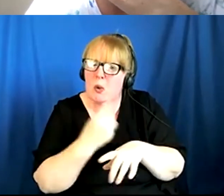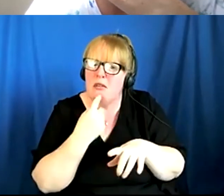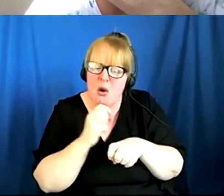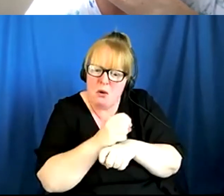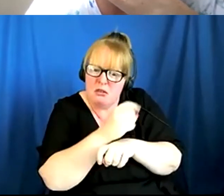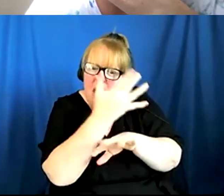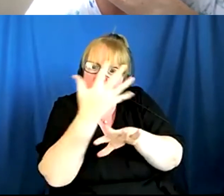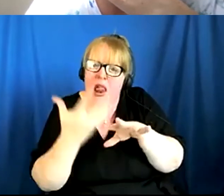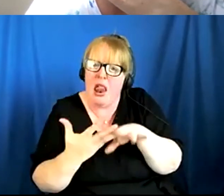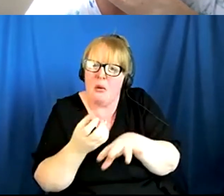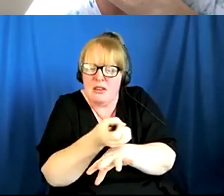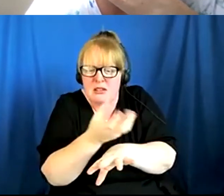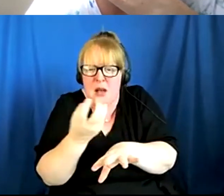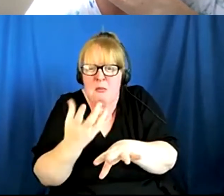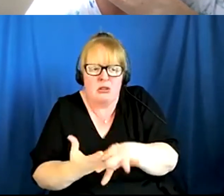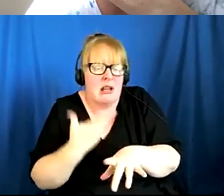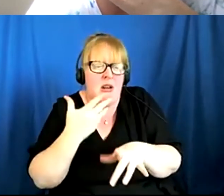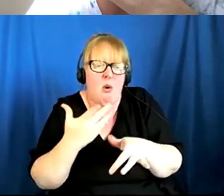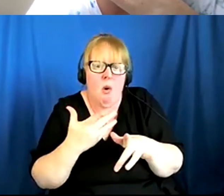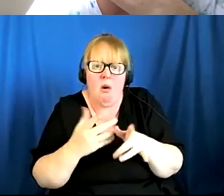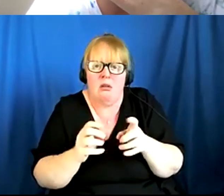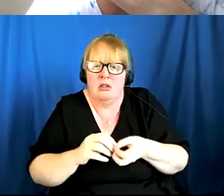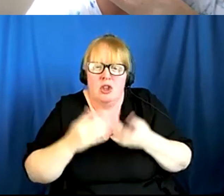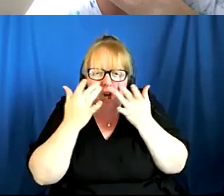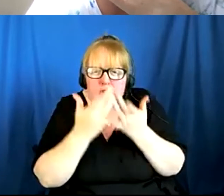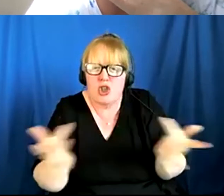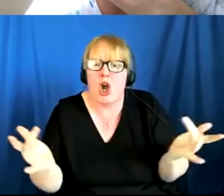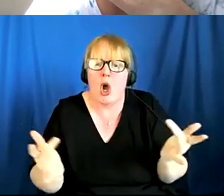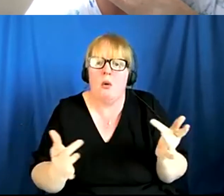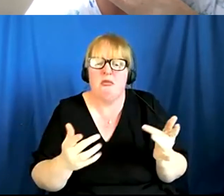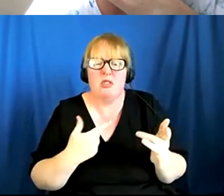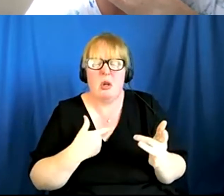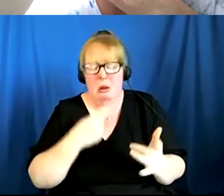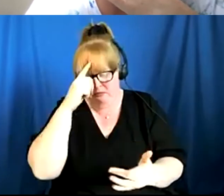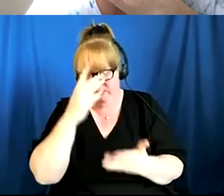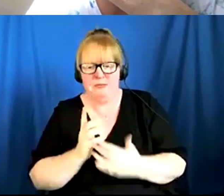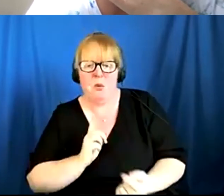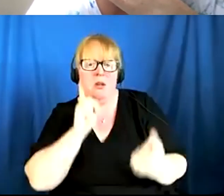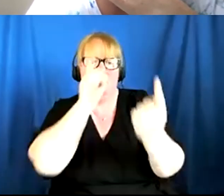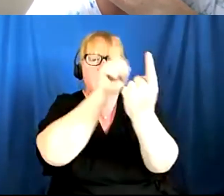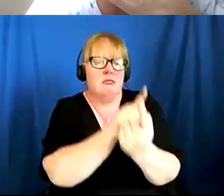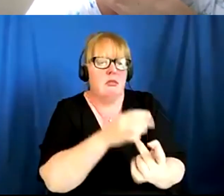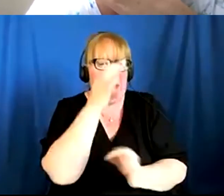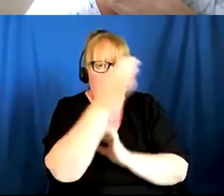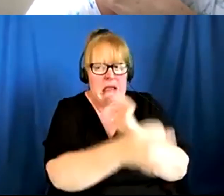I don't know what I was thinking! Anyway, and I decided that I would approach him about that. And I found I did a sort of translation